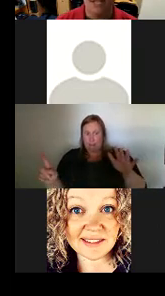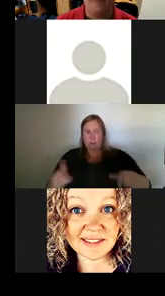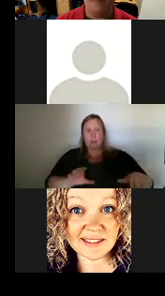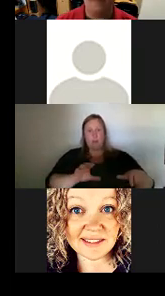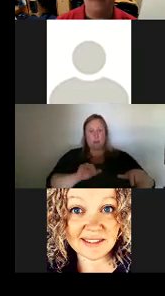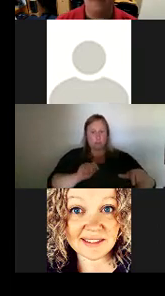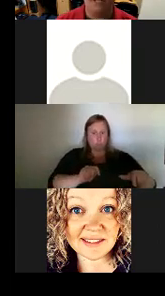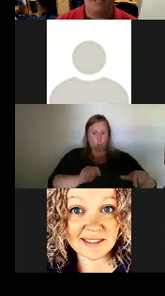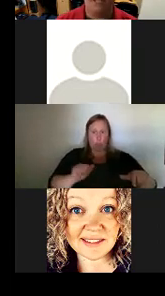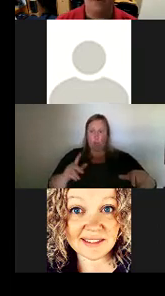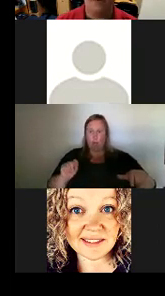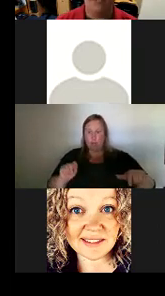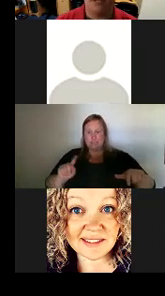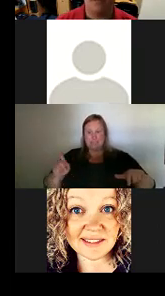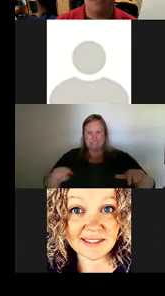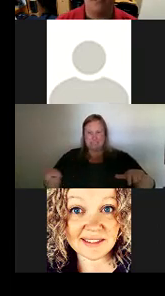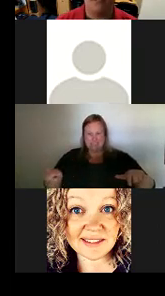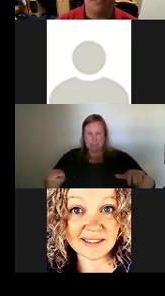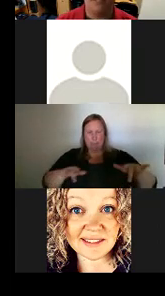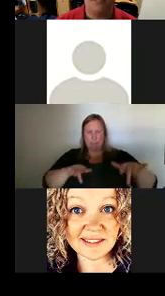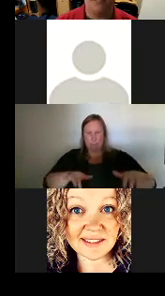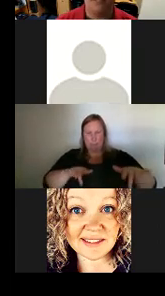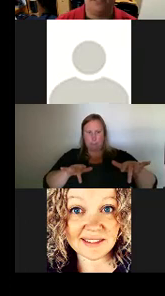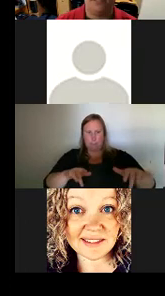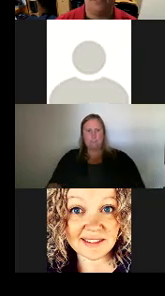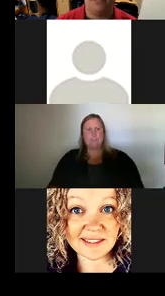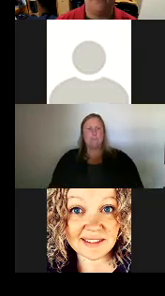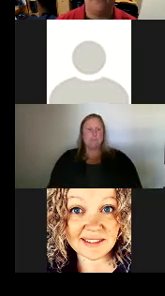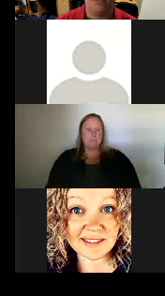I WILL SKIP OVER SOME OF THIS.